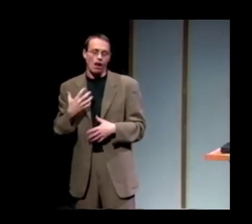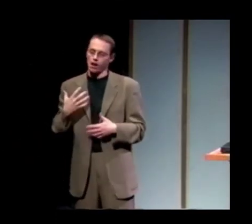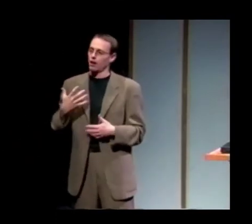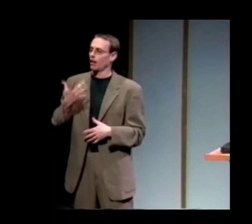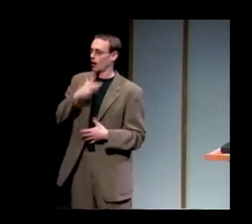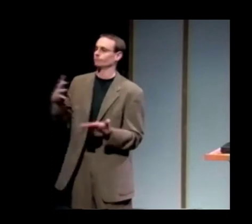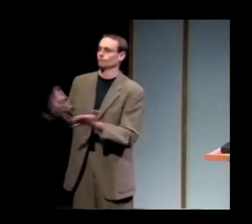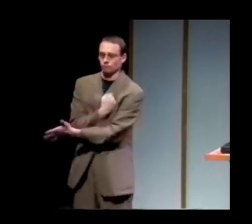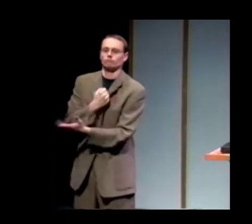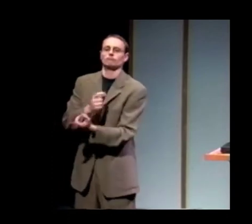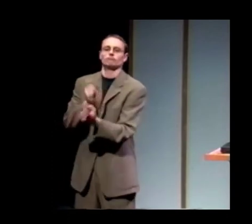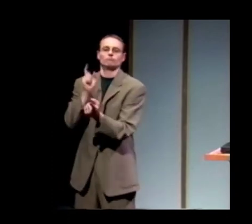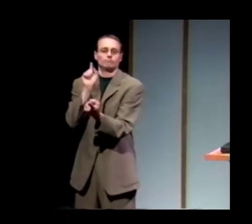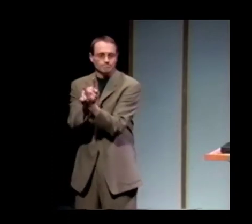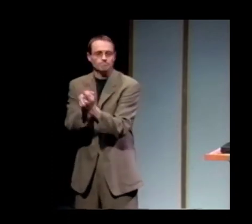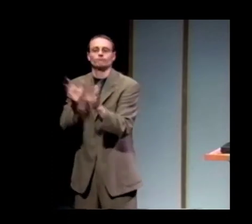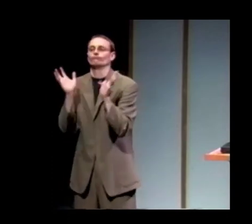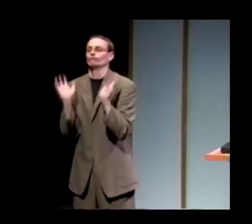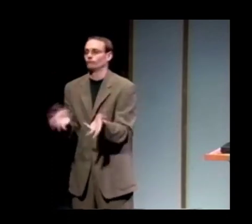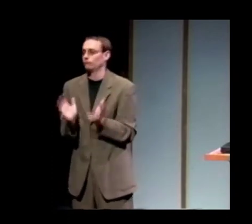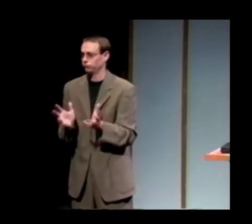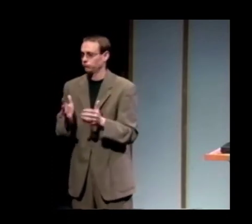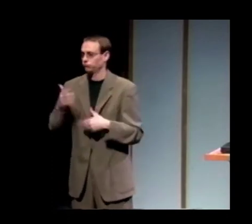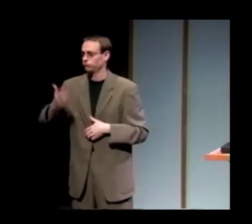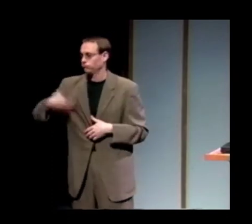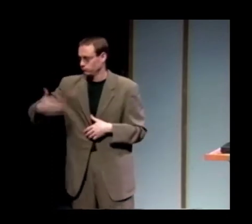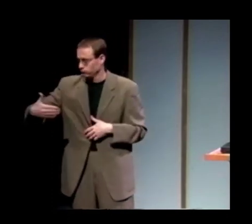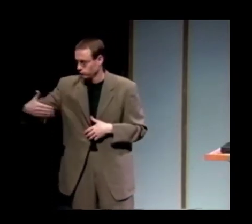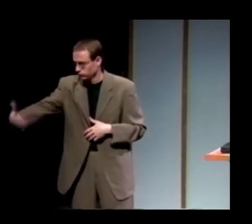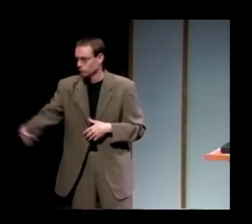I MEAN, IT WAS SUCH A WONDERFUL THING TO MEET HIM